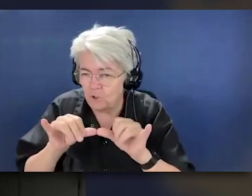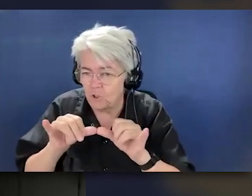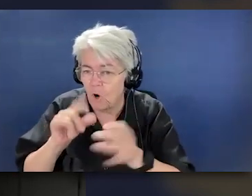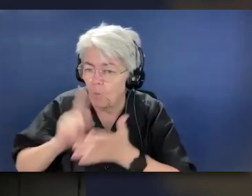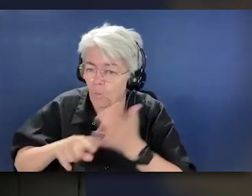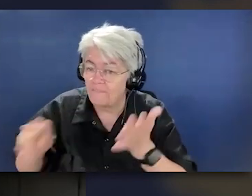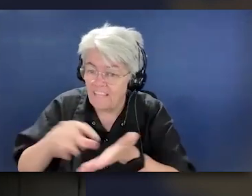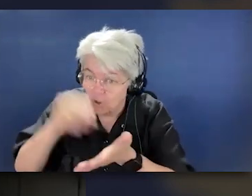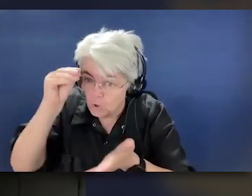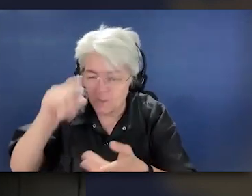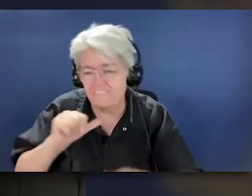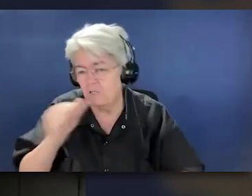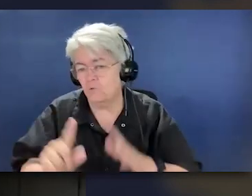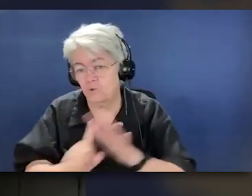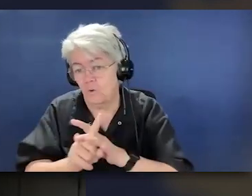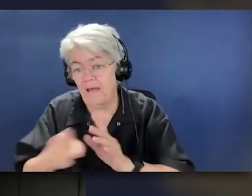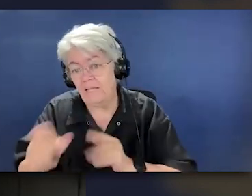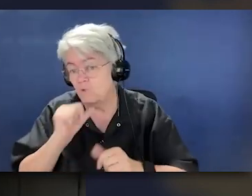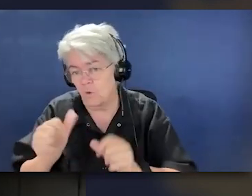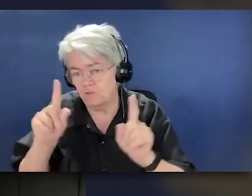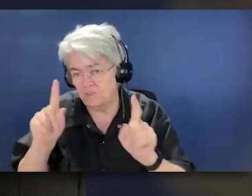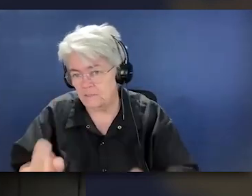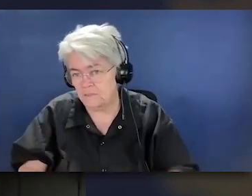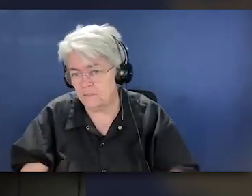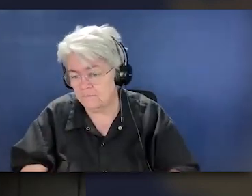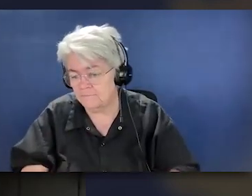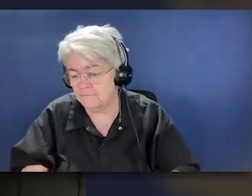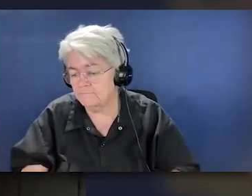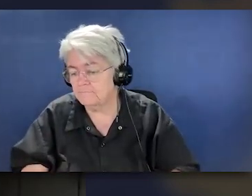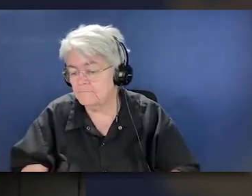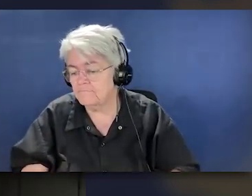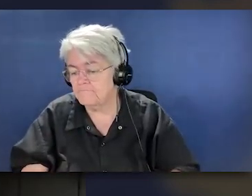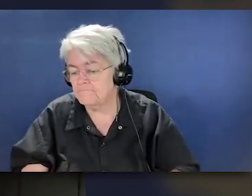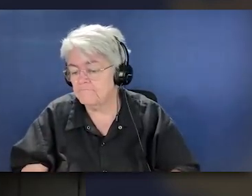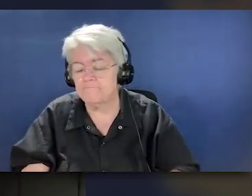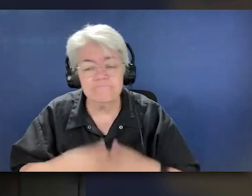showing up and you’re not testing them? I don’t think that you—I don’t think that we